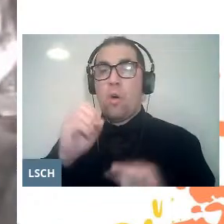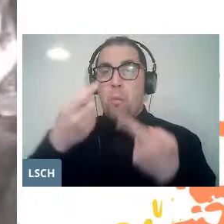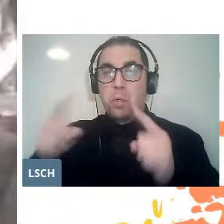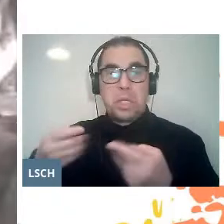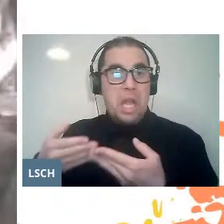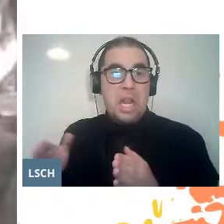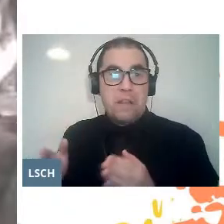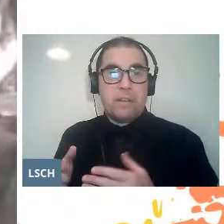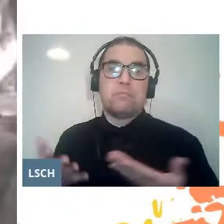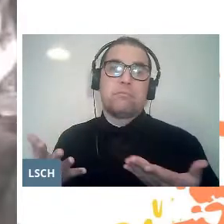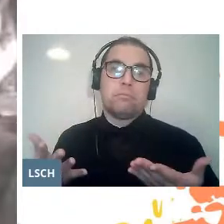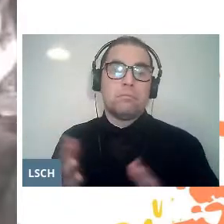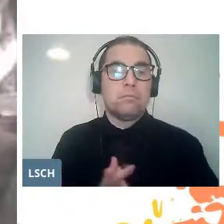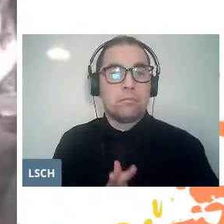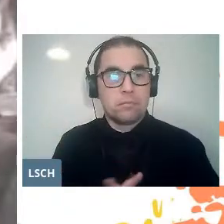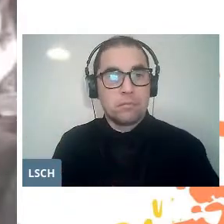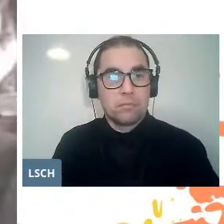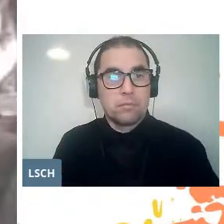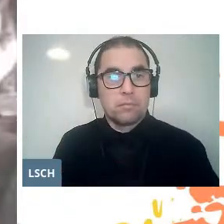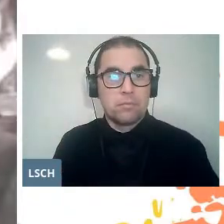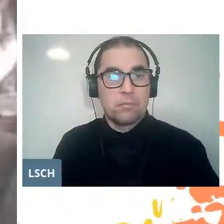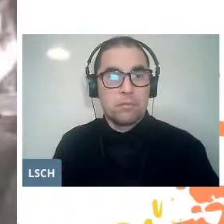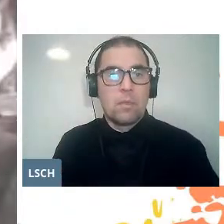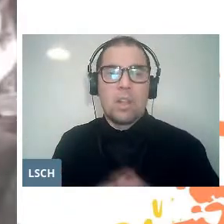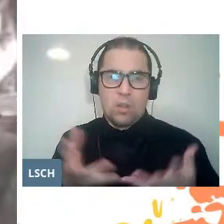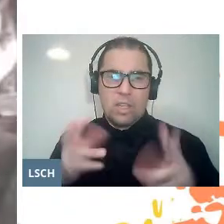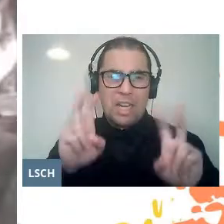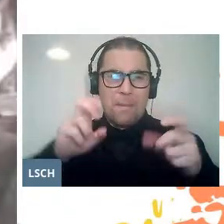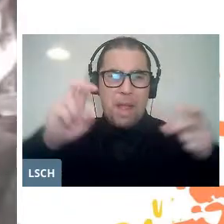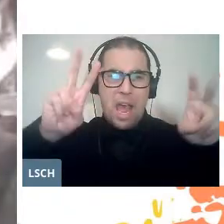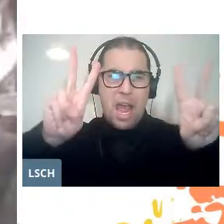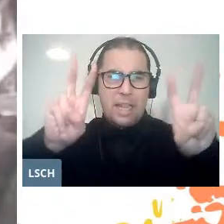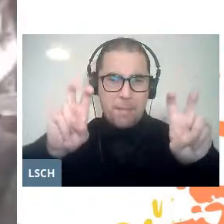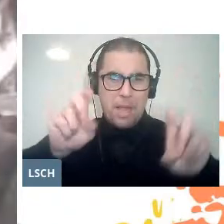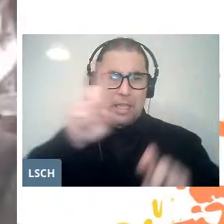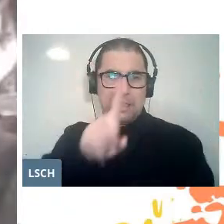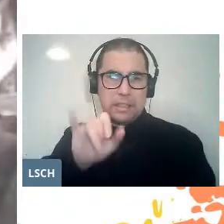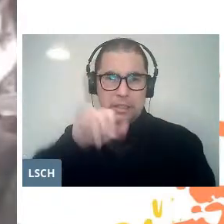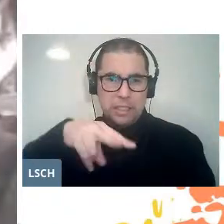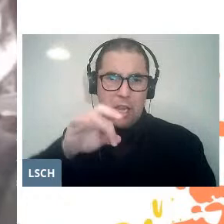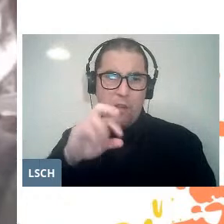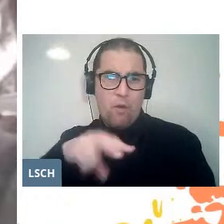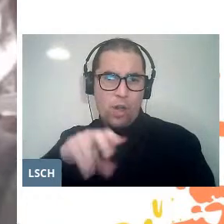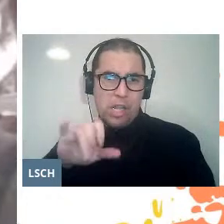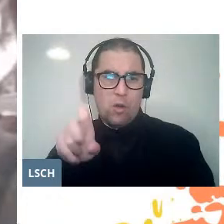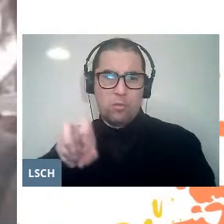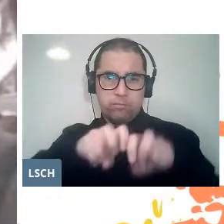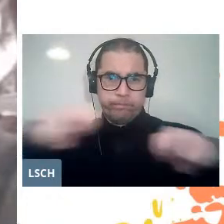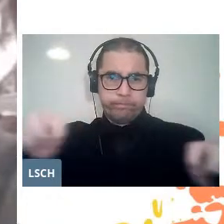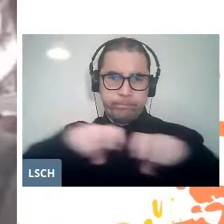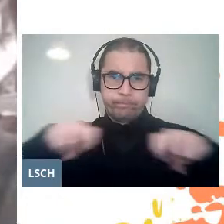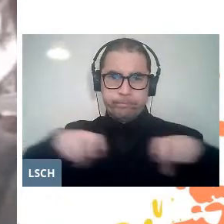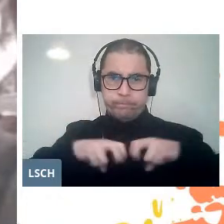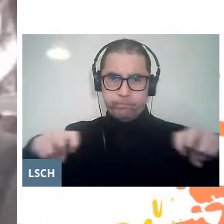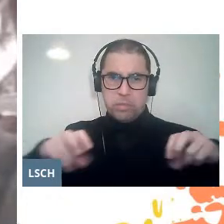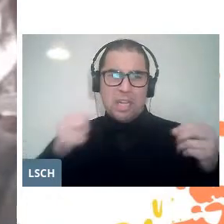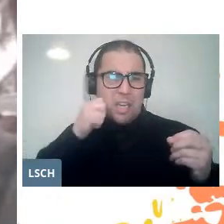Therefore, when we talk about the symphonic genre we refer to an instrumental work,